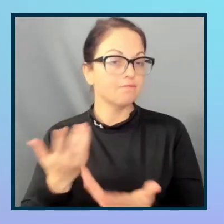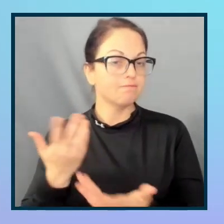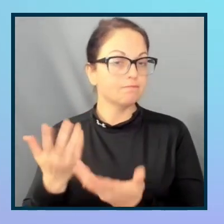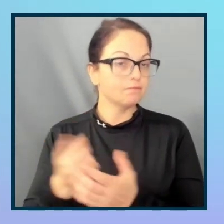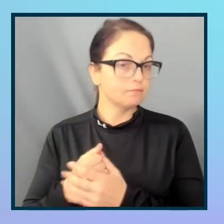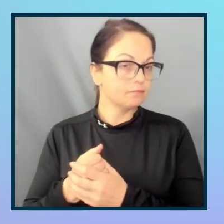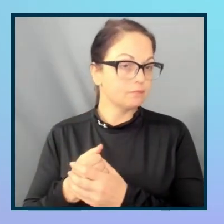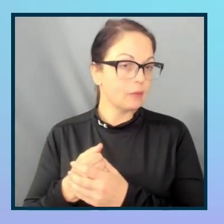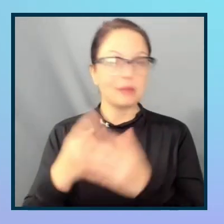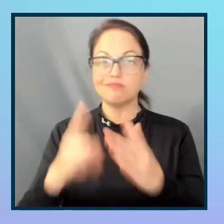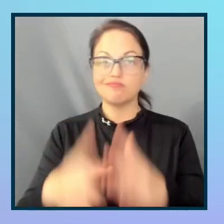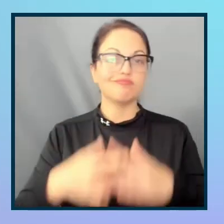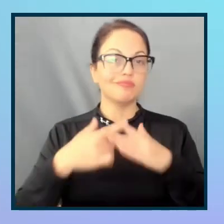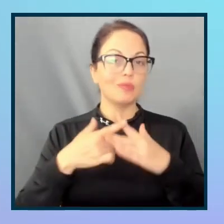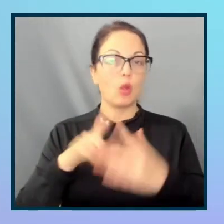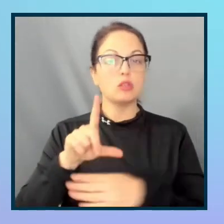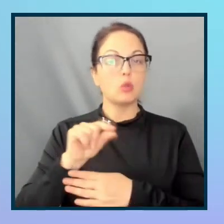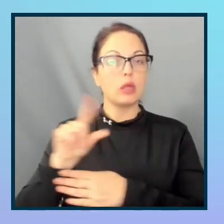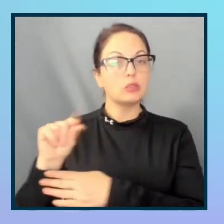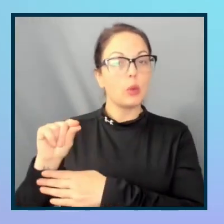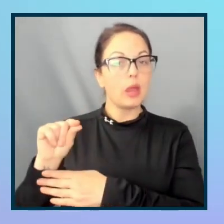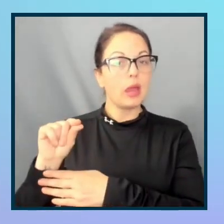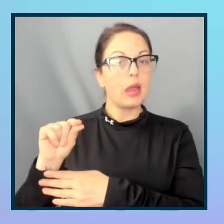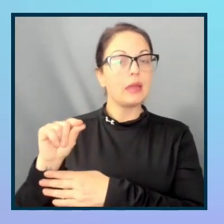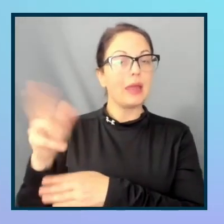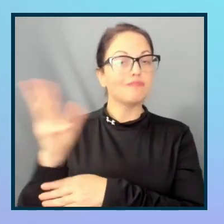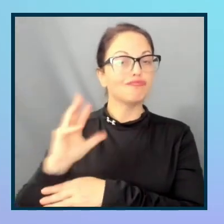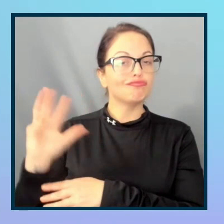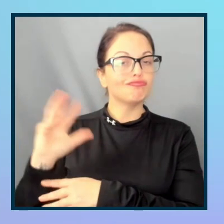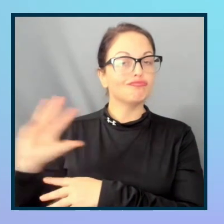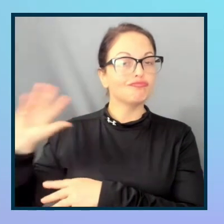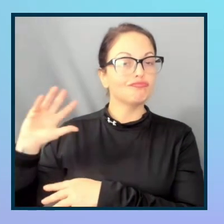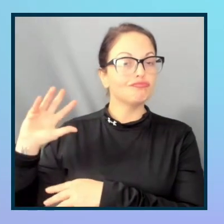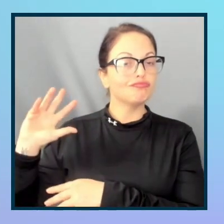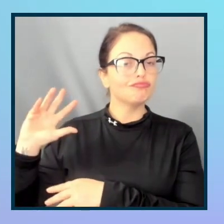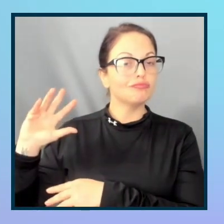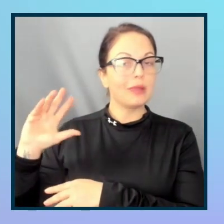Took off in 2020, and many years before that. And now it seems like we're at a point